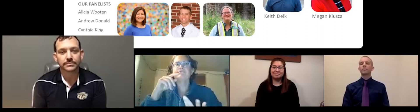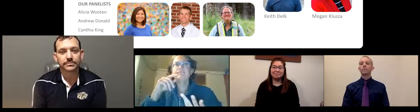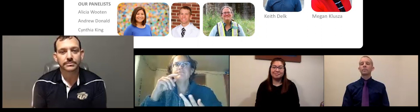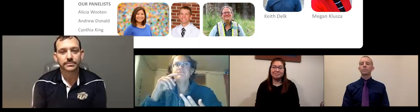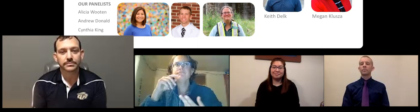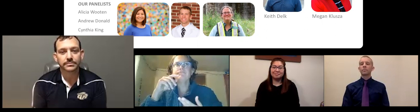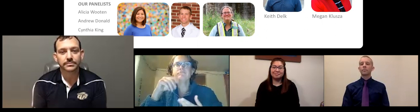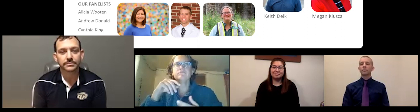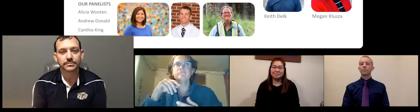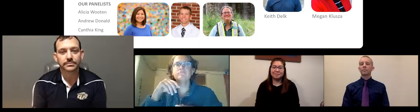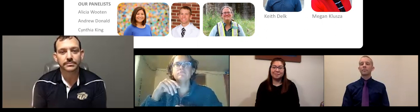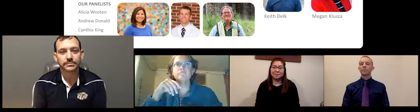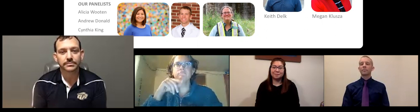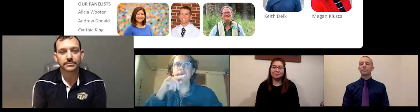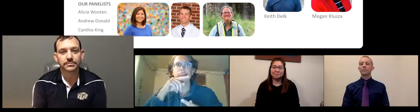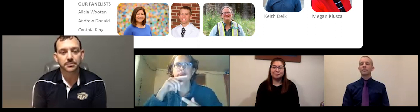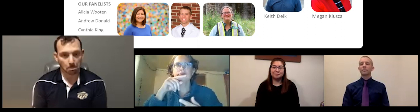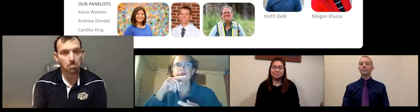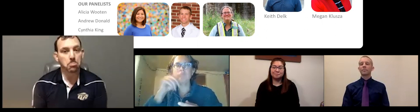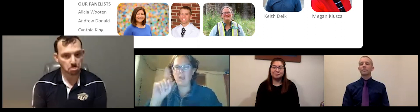And, at that time,